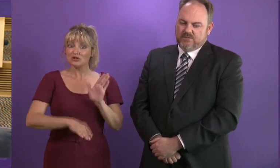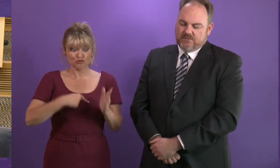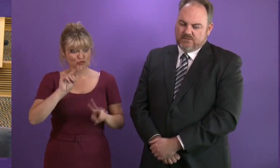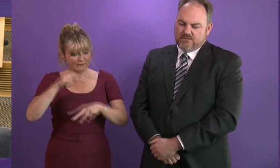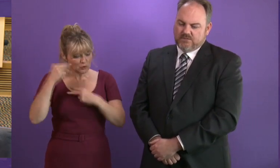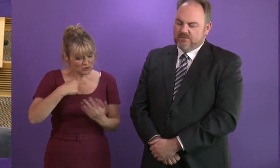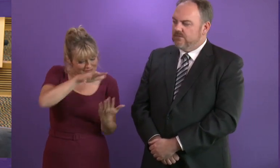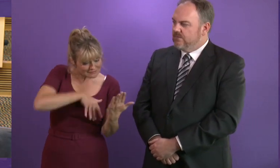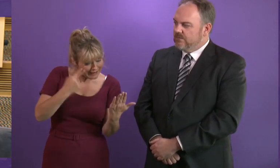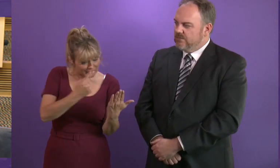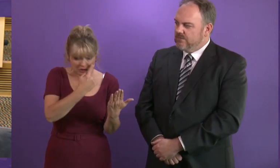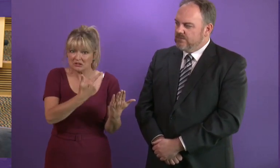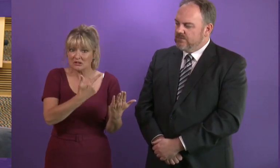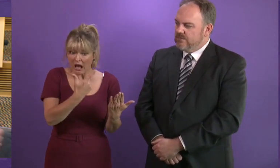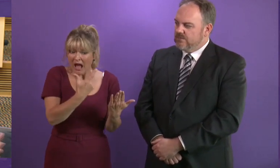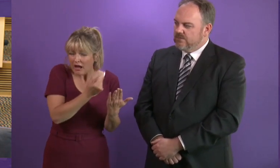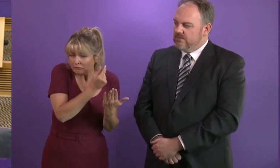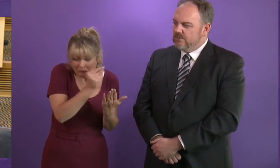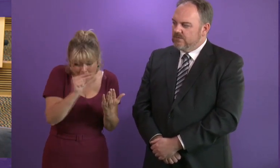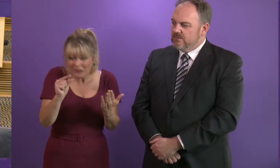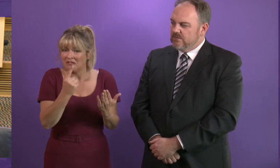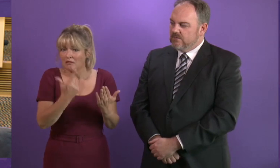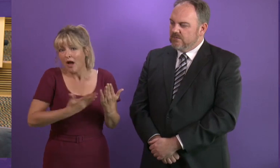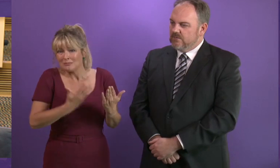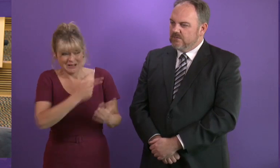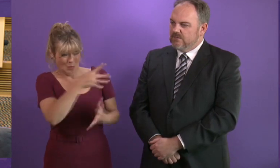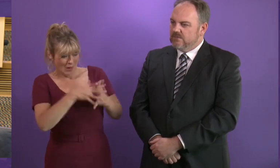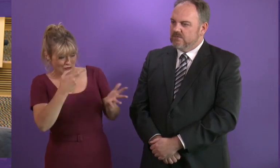becoming upset in the way that Willie Rennie and others had suggested.